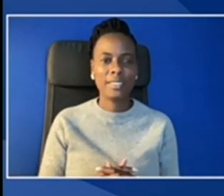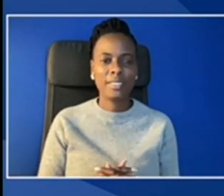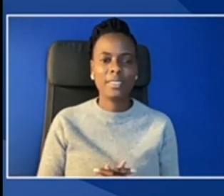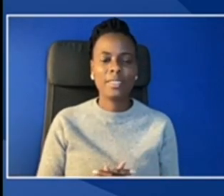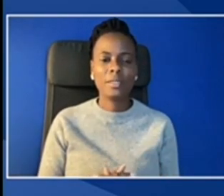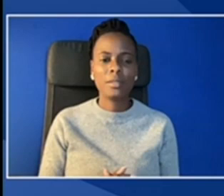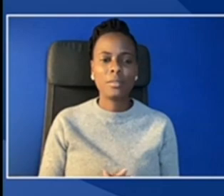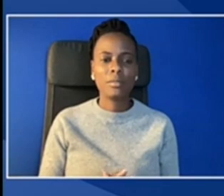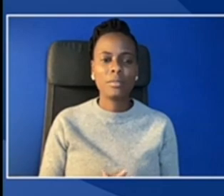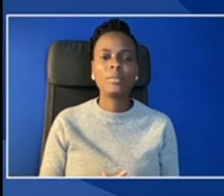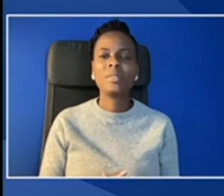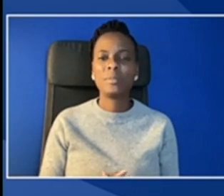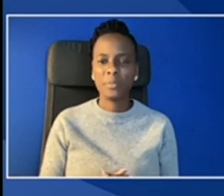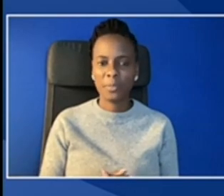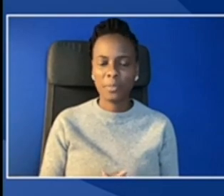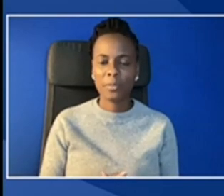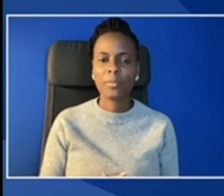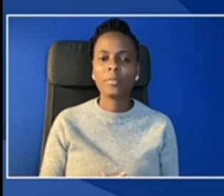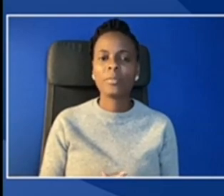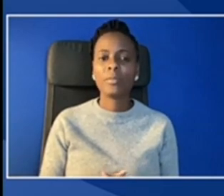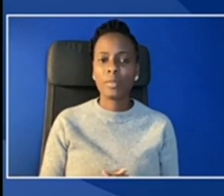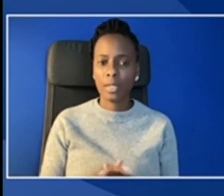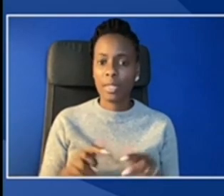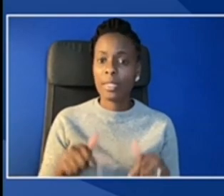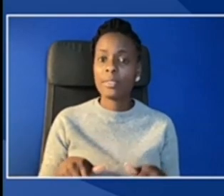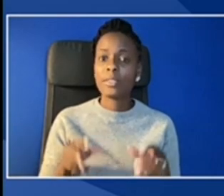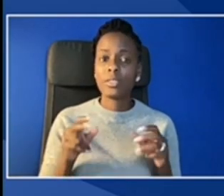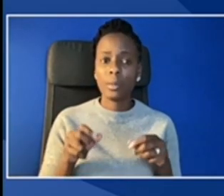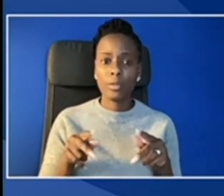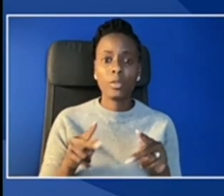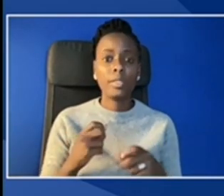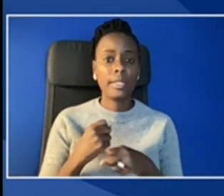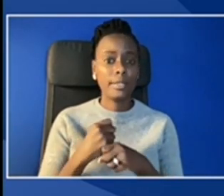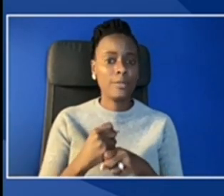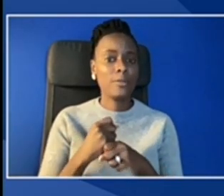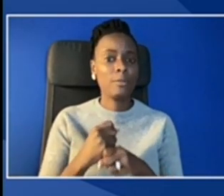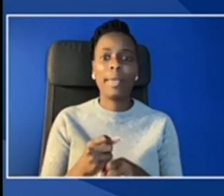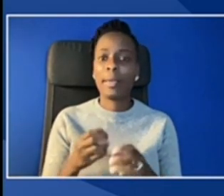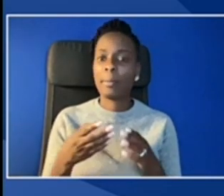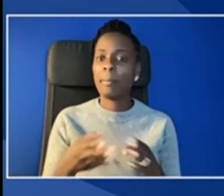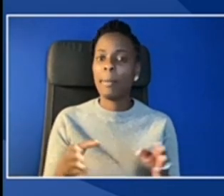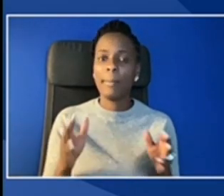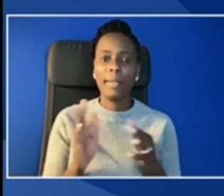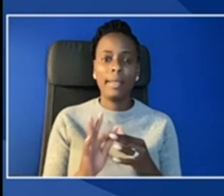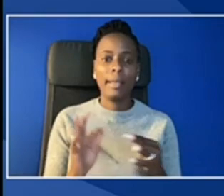Okay. Lynn, this is your opportunity to make a public comment to the negotiators.